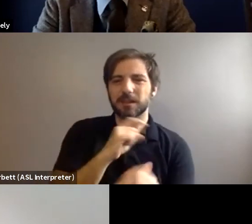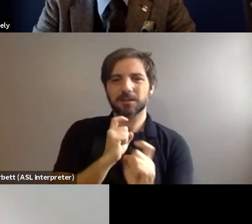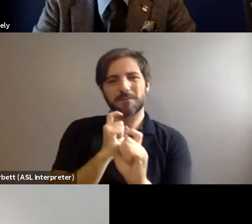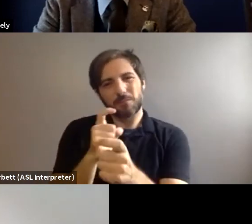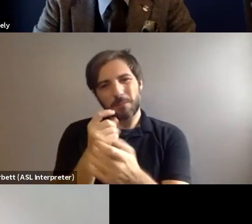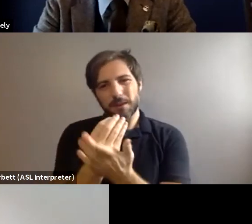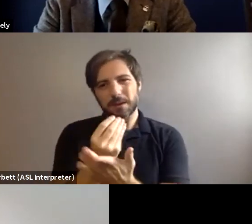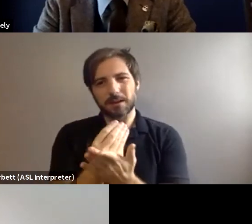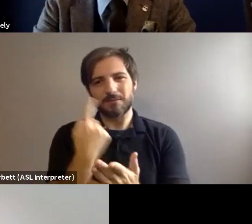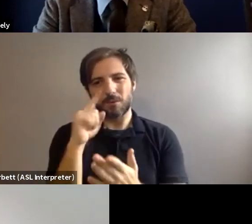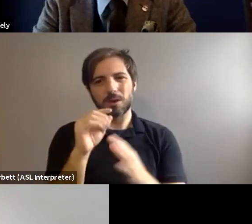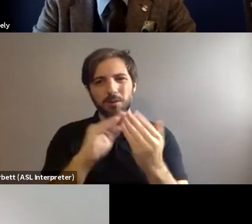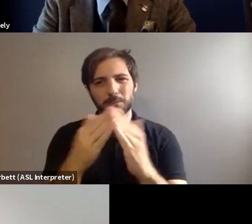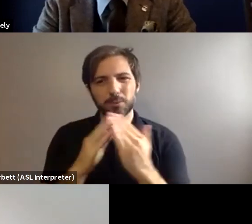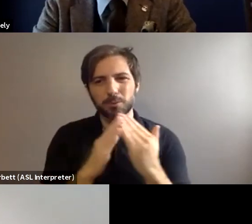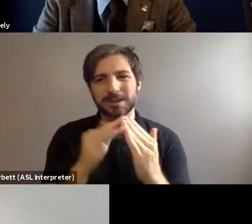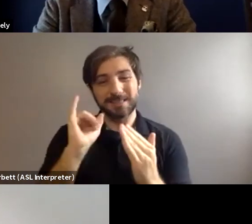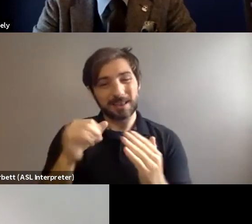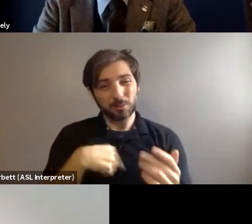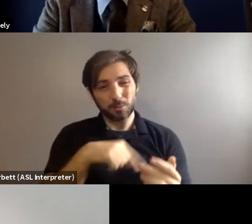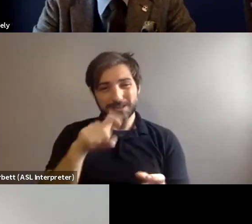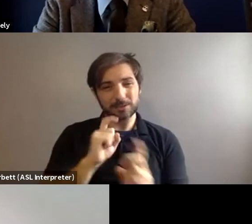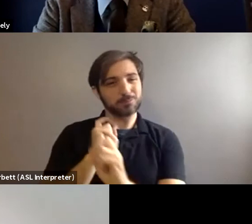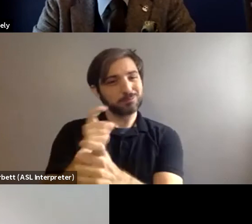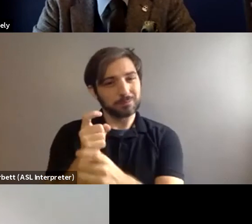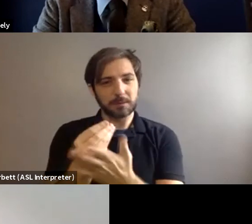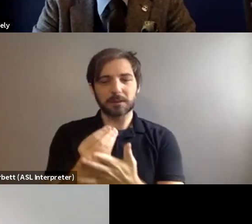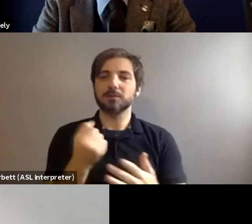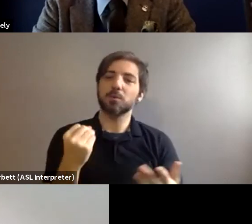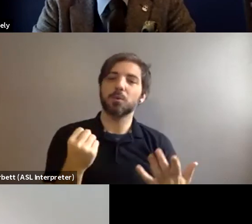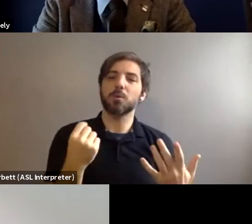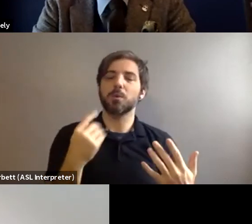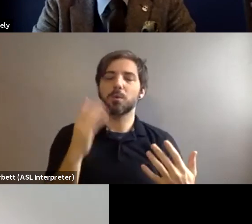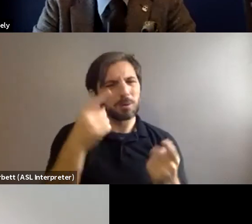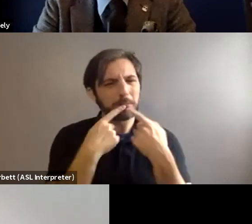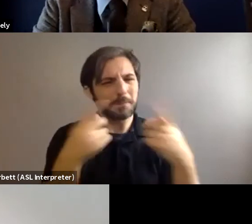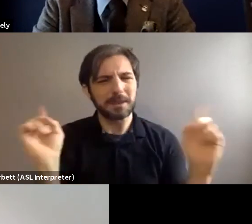the community uh that we need to be funding in so we'll be announcing that cynthia davis